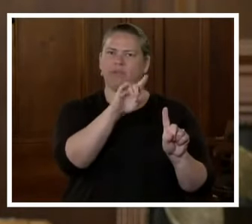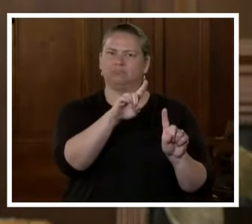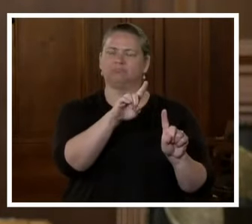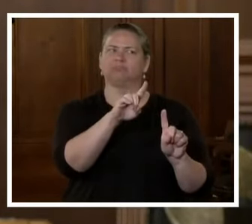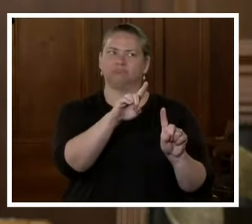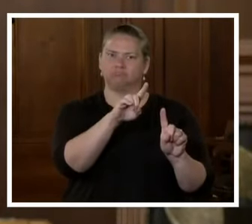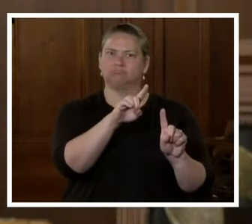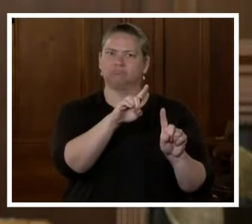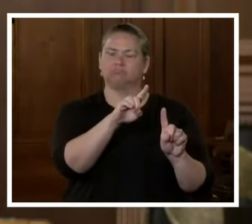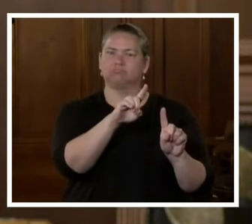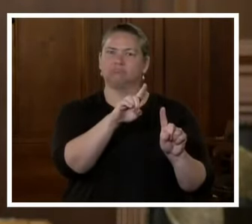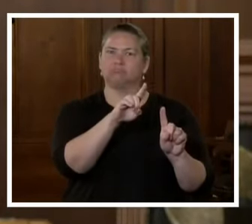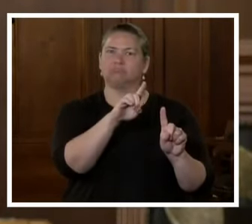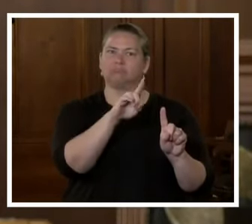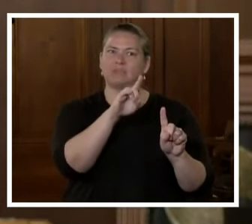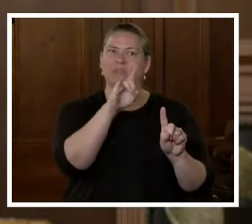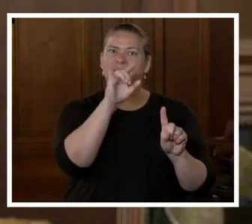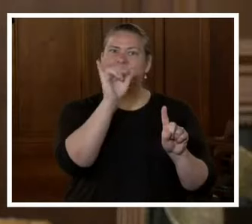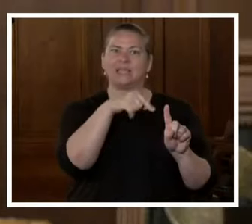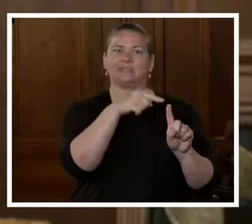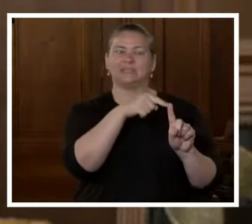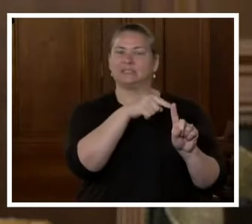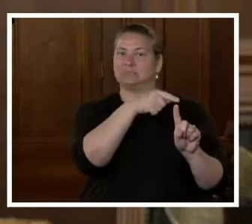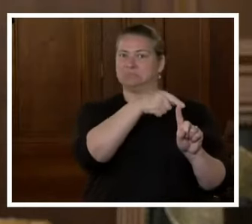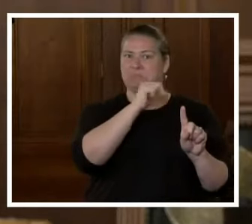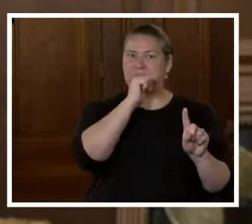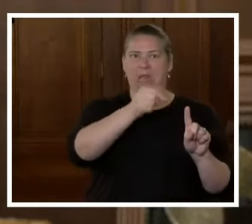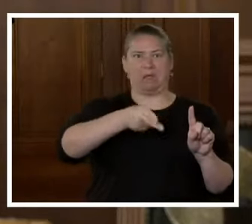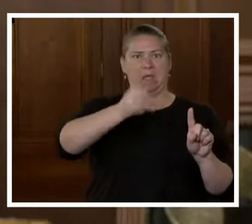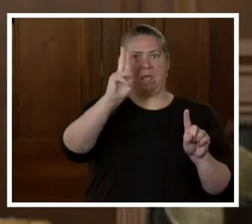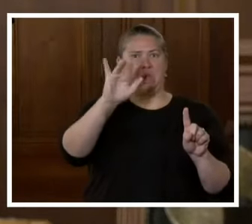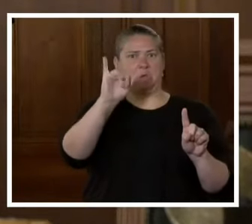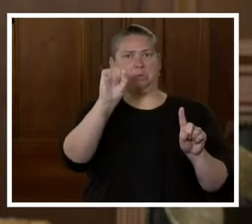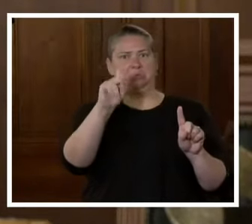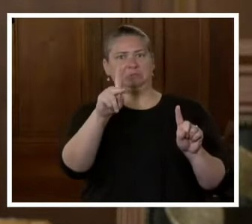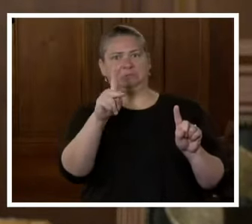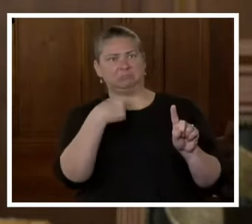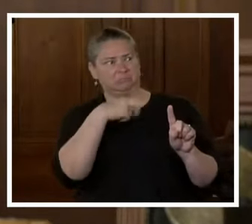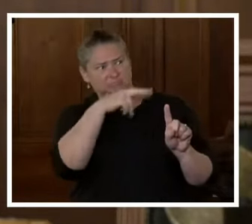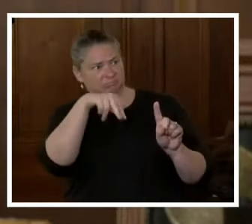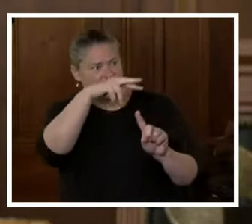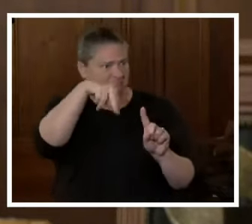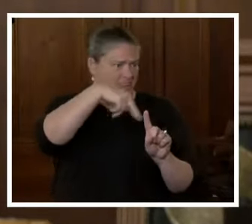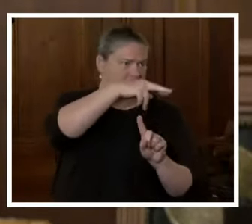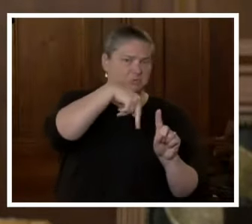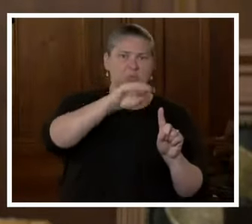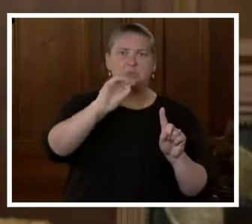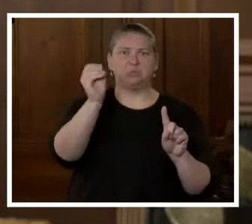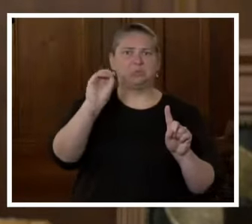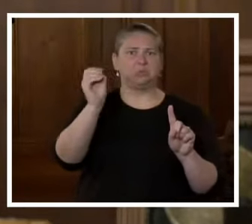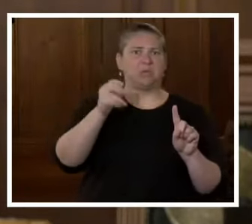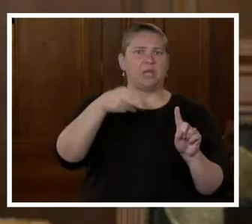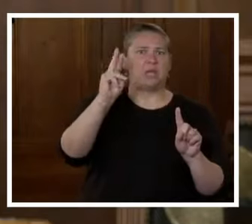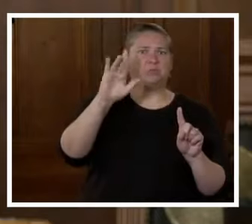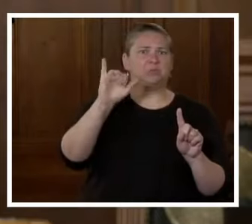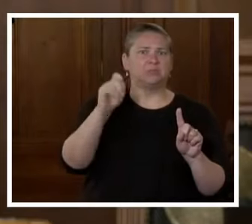IT CAN RAPIDLY SPREAD. IT CAN RAPIDLY OVERCOME THE HEALTH CARE SYSTEM. WE HAVE SEEN THIS HAPPEN IN OTHER PLACES.